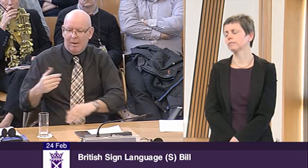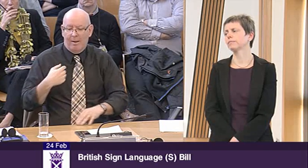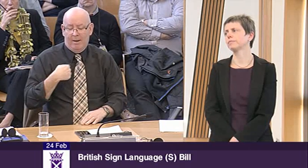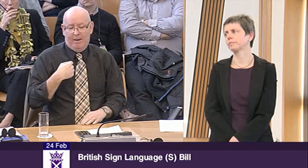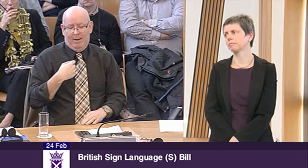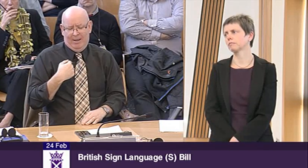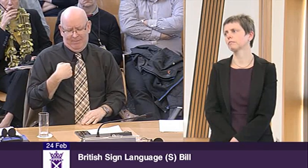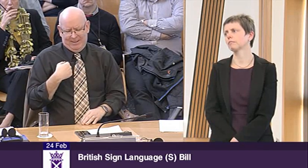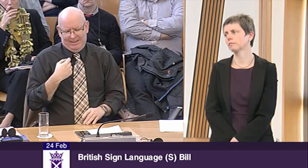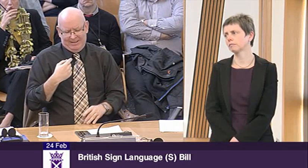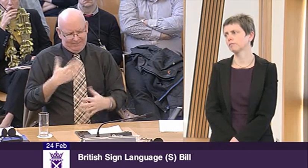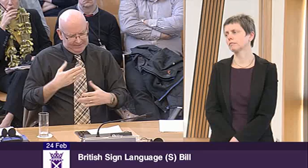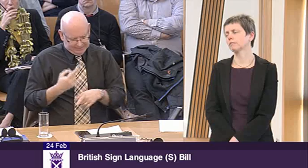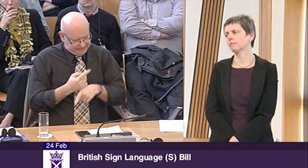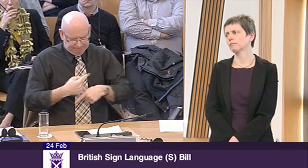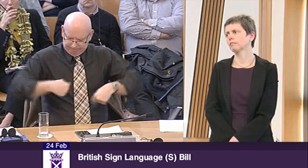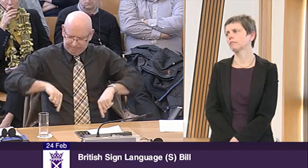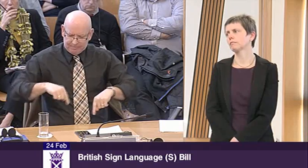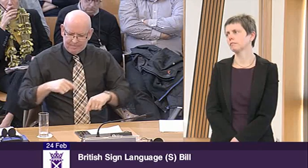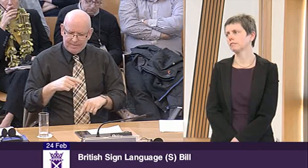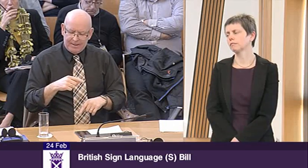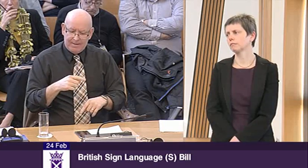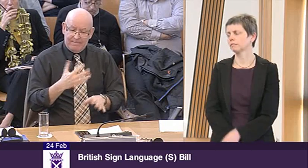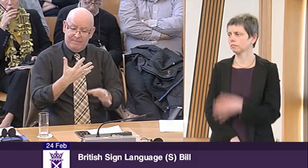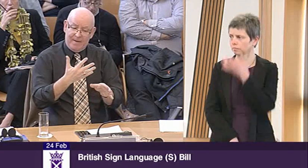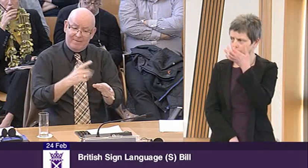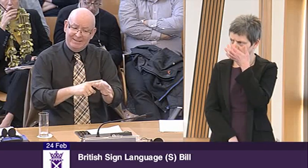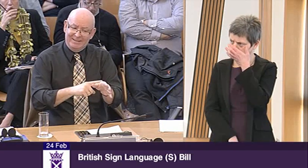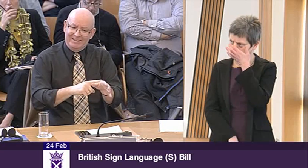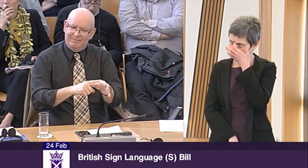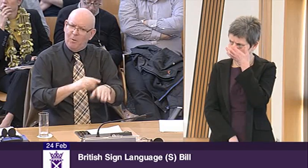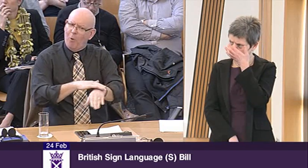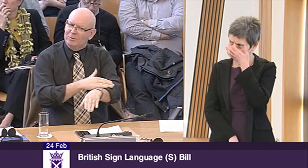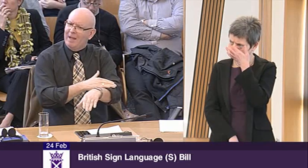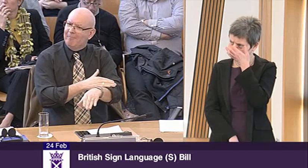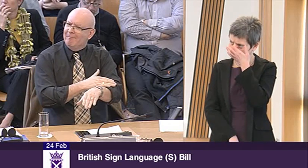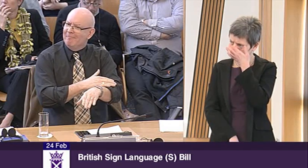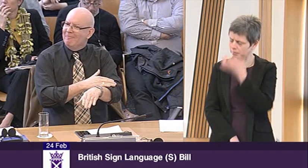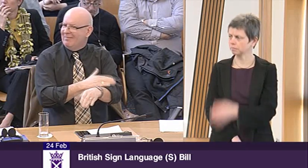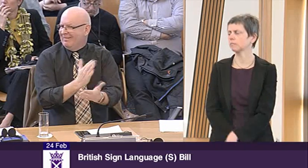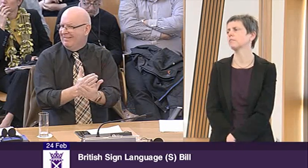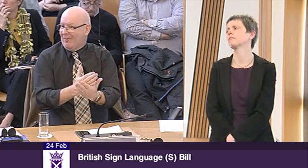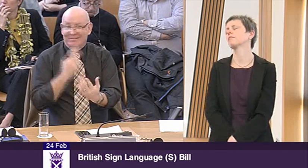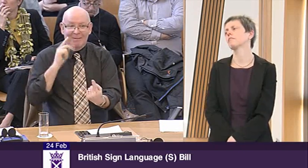is perhaps informative and instructive. Five years is quite a long time, especially in